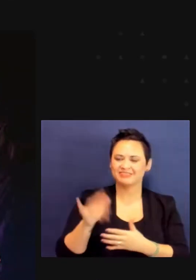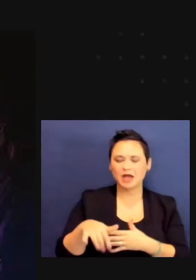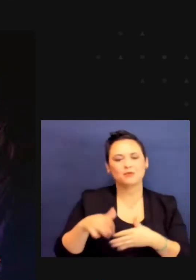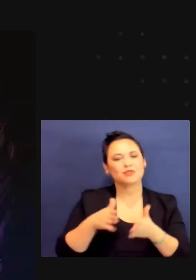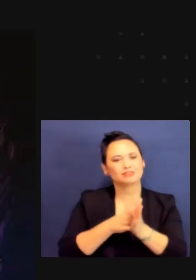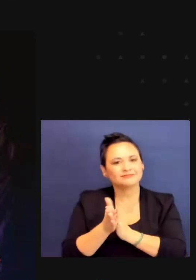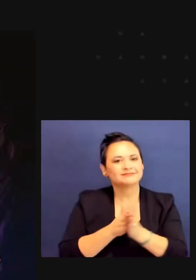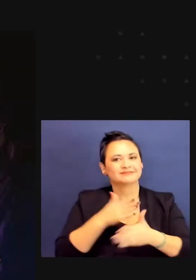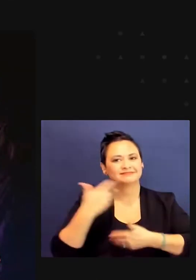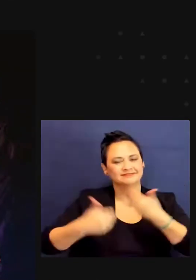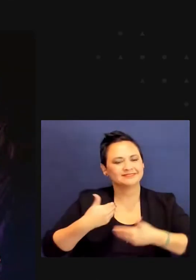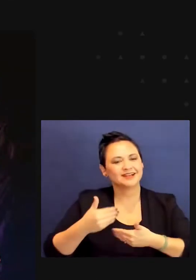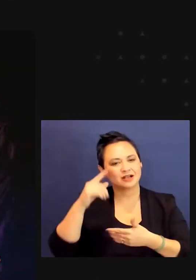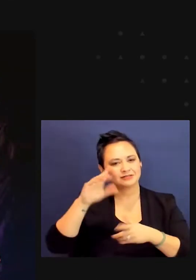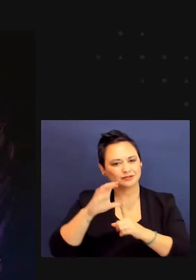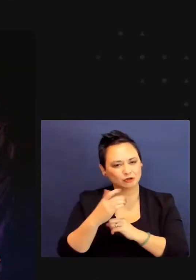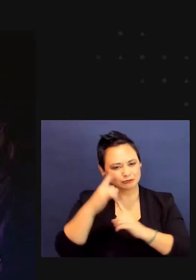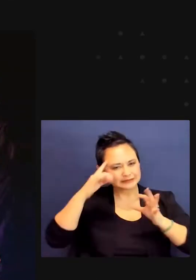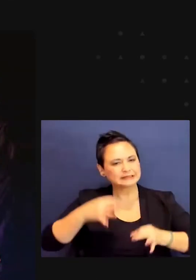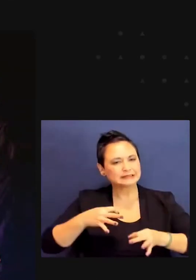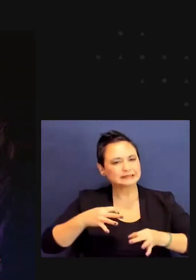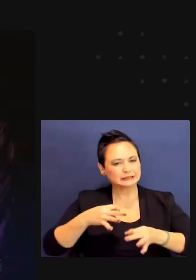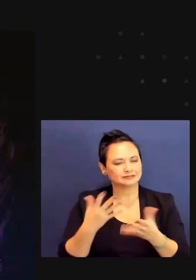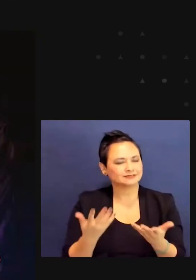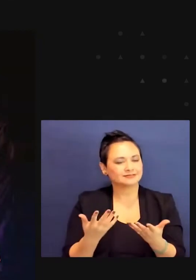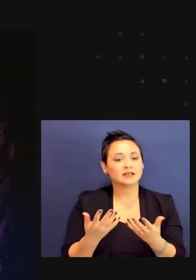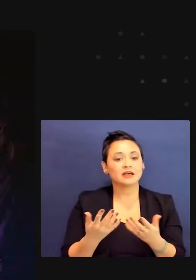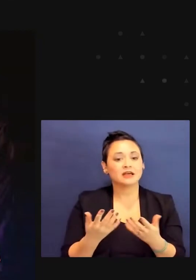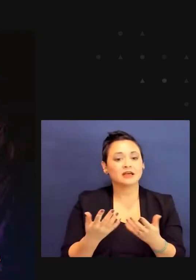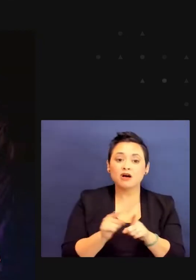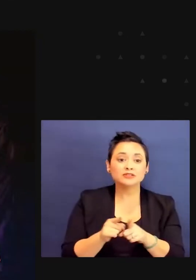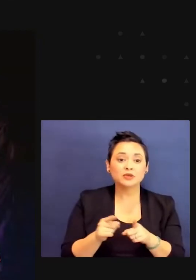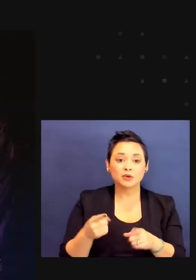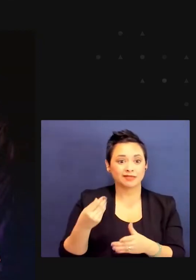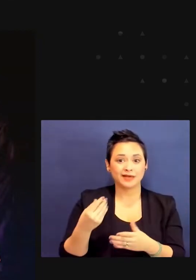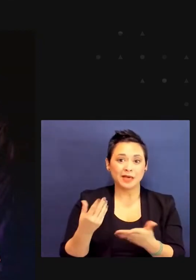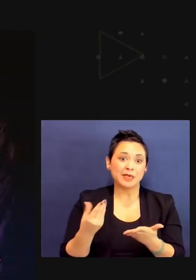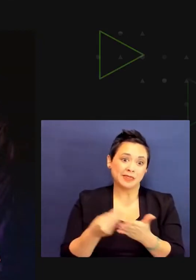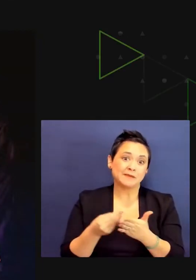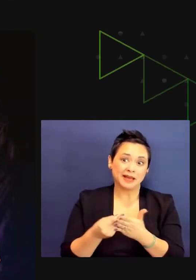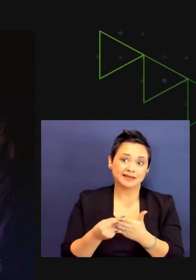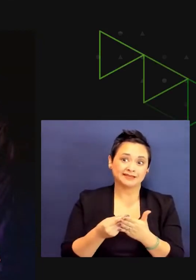frankly, put the money where the behavior is and value culture and cultural contributions